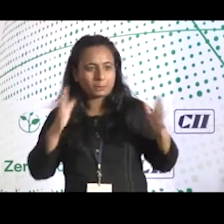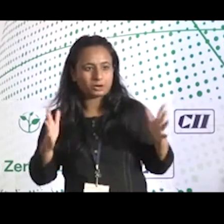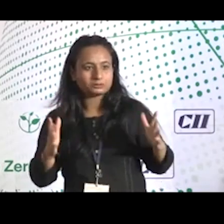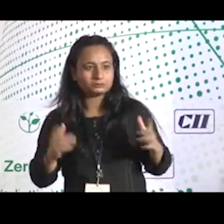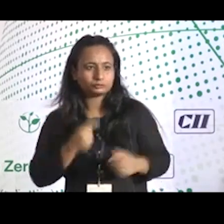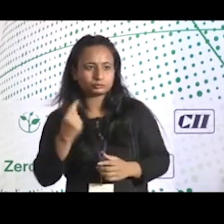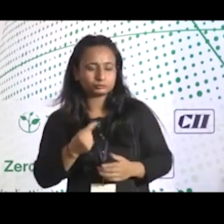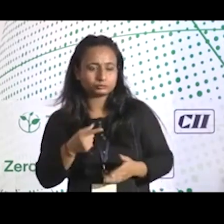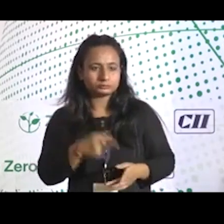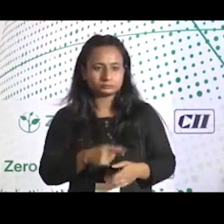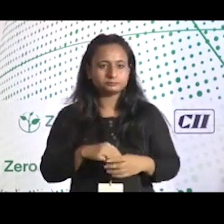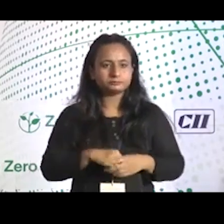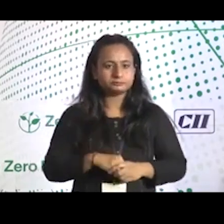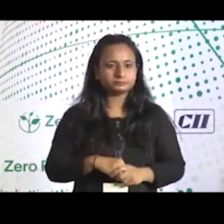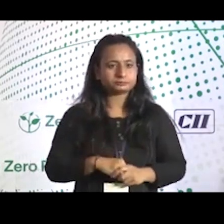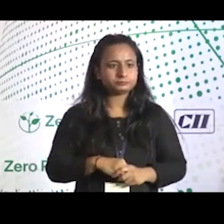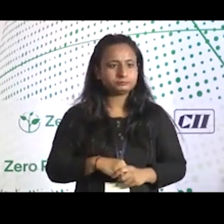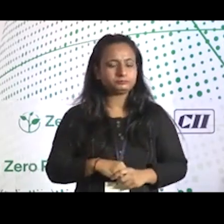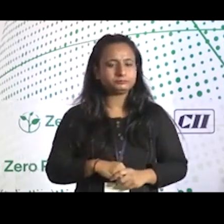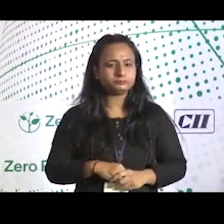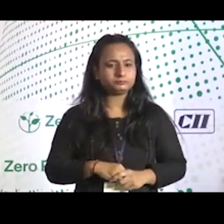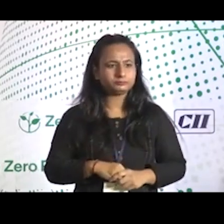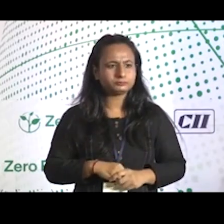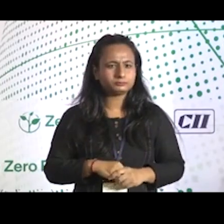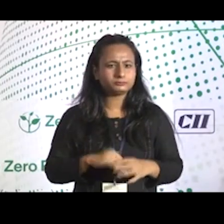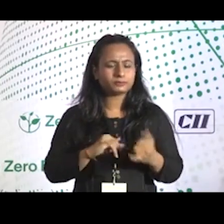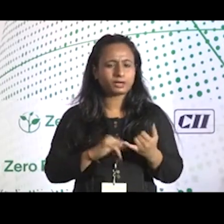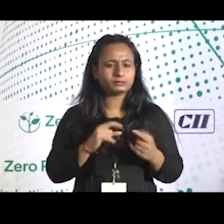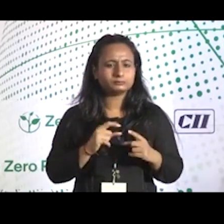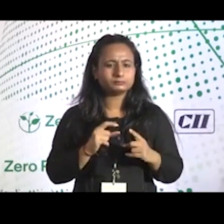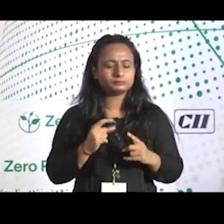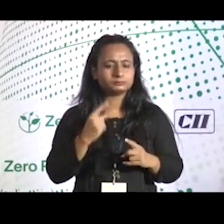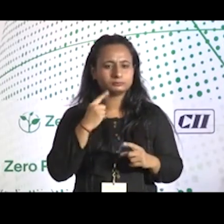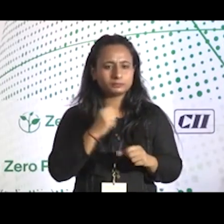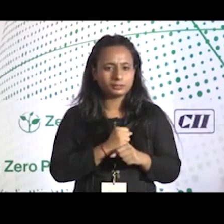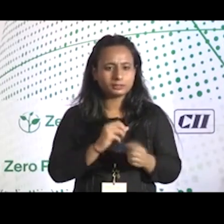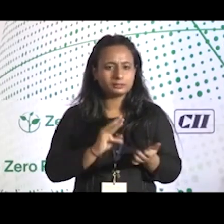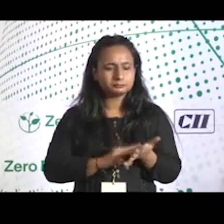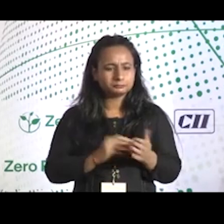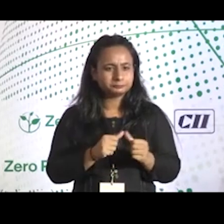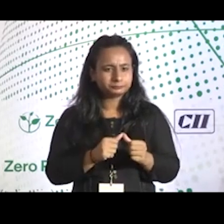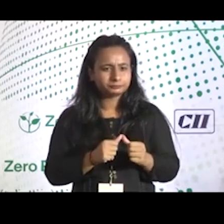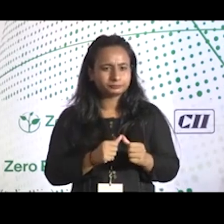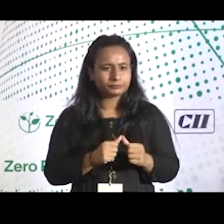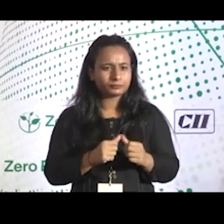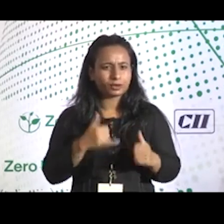And now anyone who uses big figma can actually create prototypes of lots of mobile apps that are inclusive.